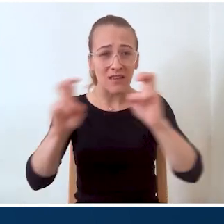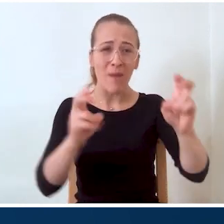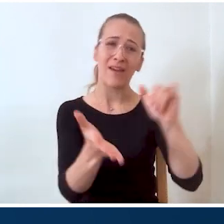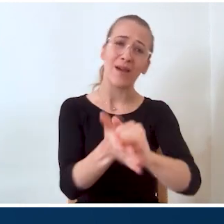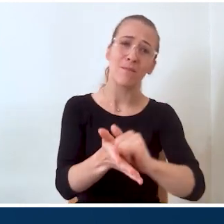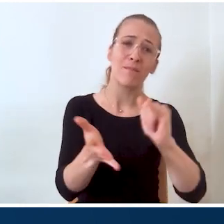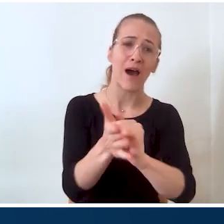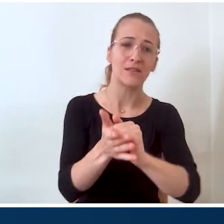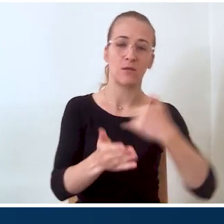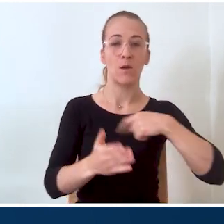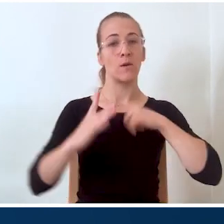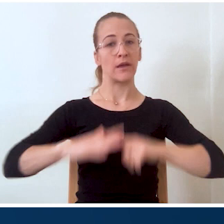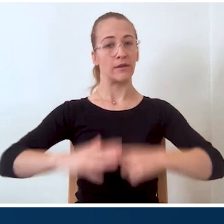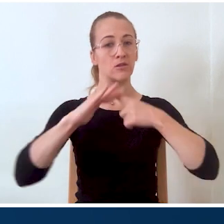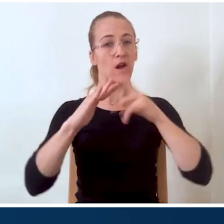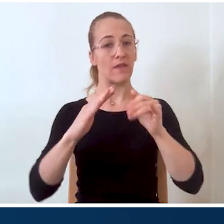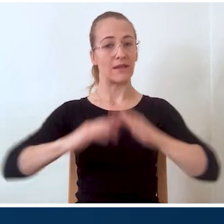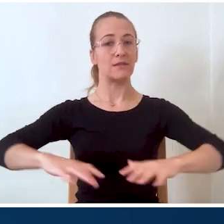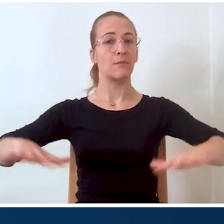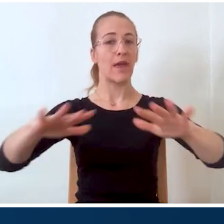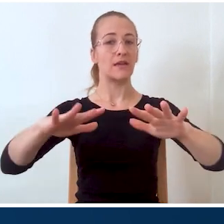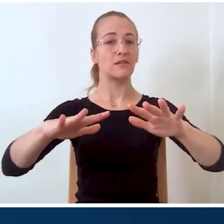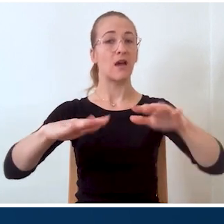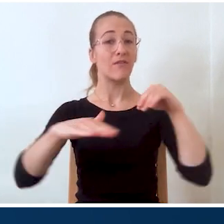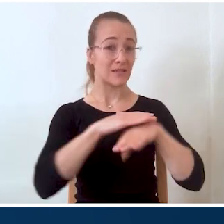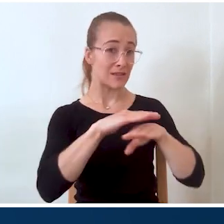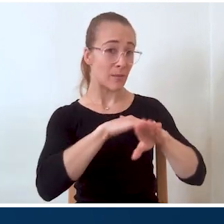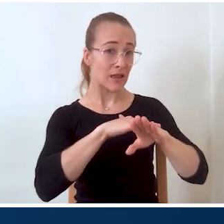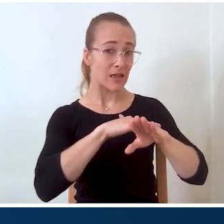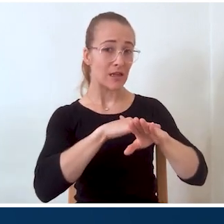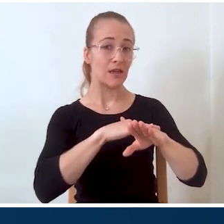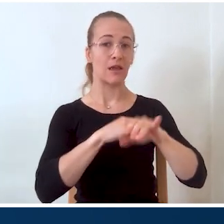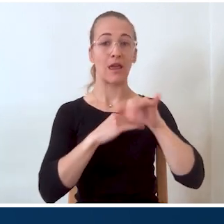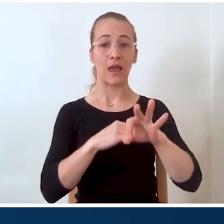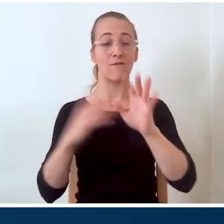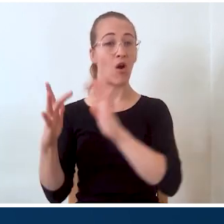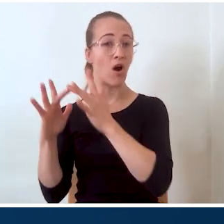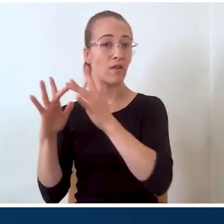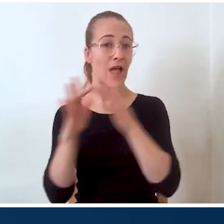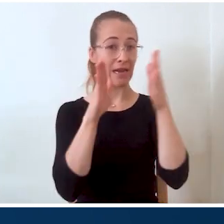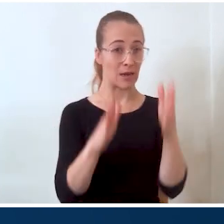to move into the space of accessibility, whether it's online or in person,